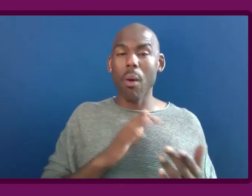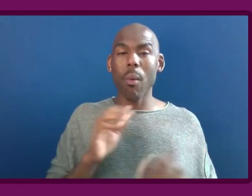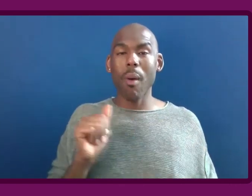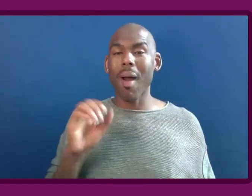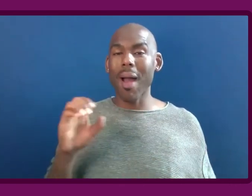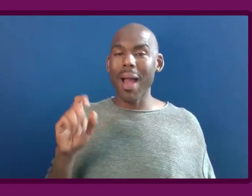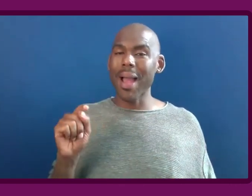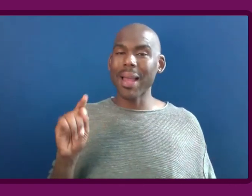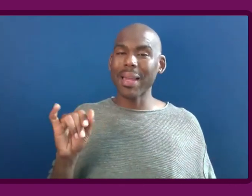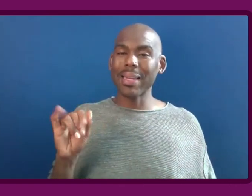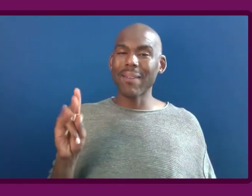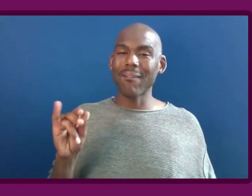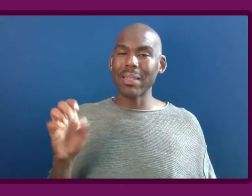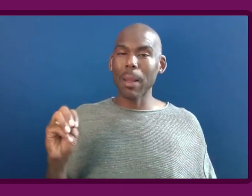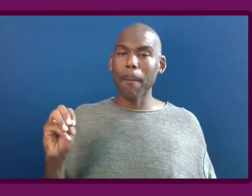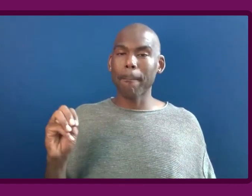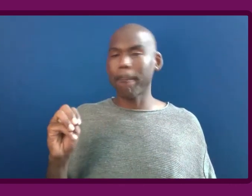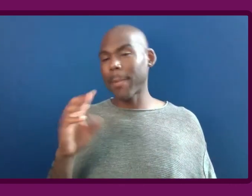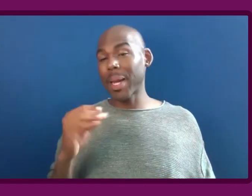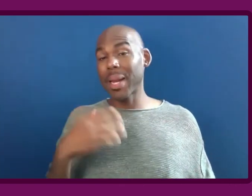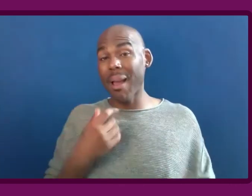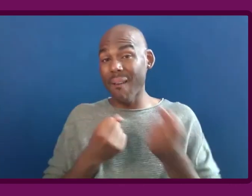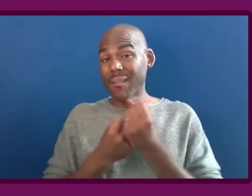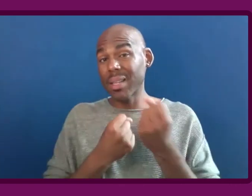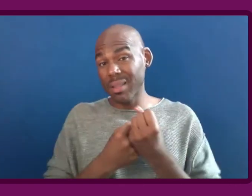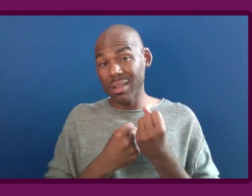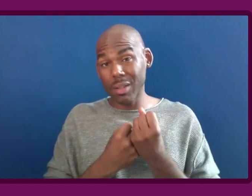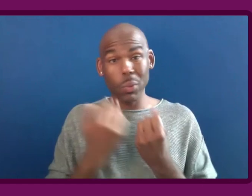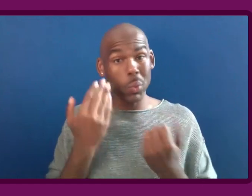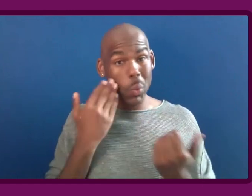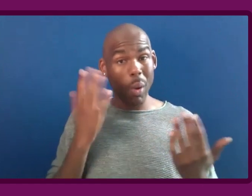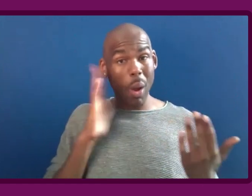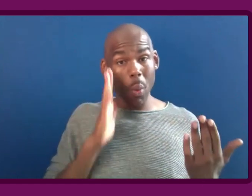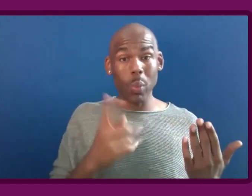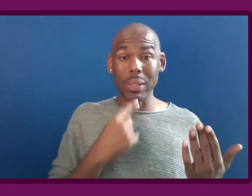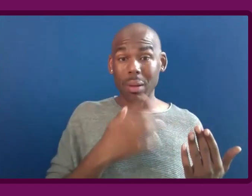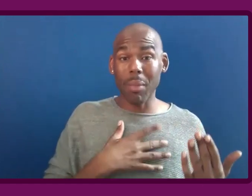To me, that's very important. That's what helped me and has been helping me, and the way that I